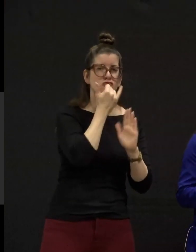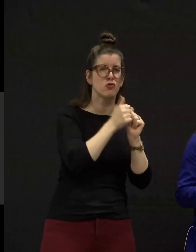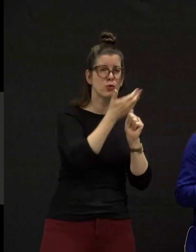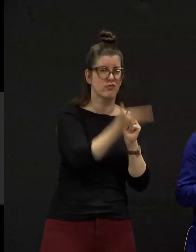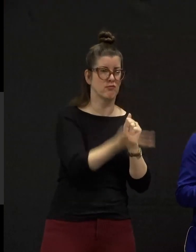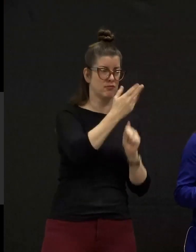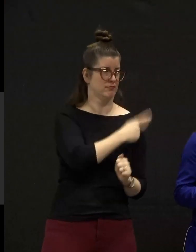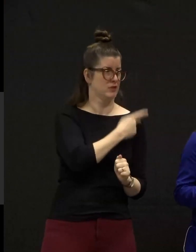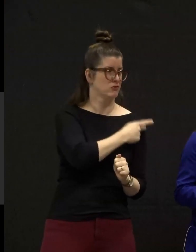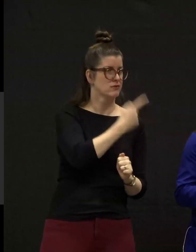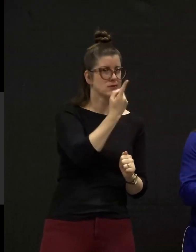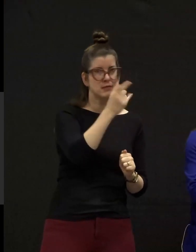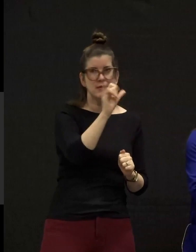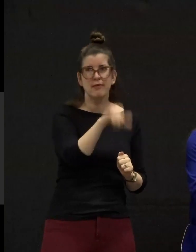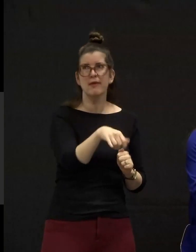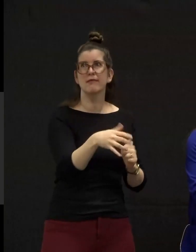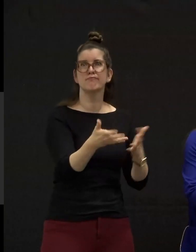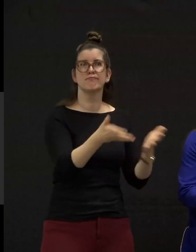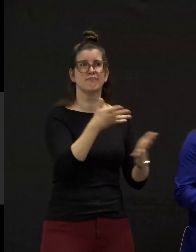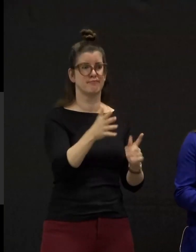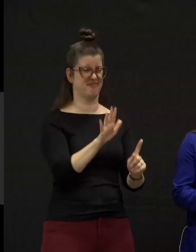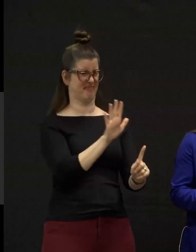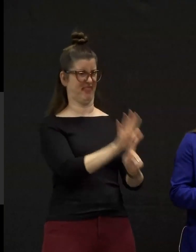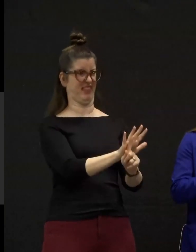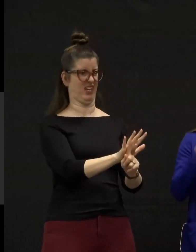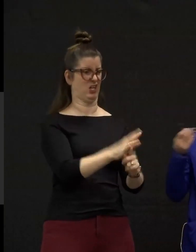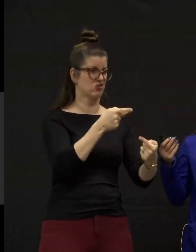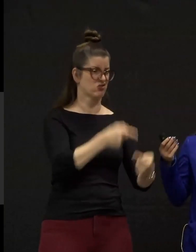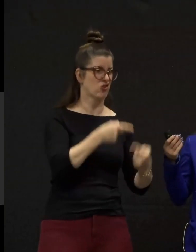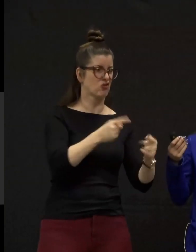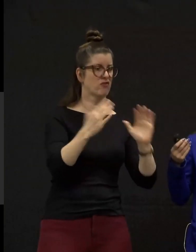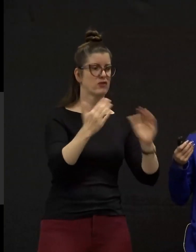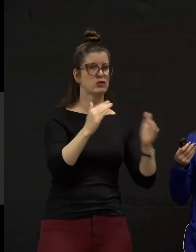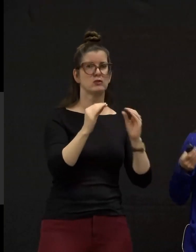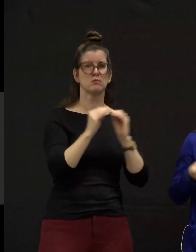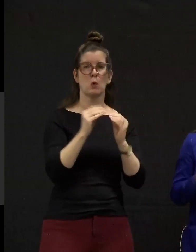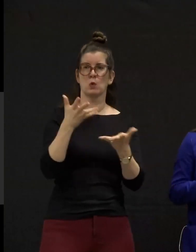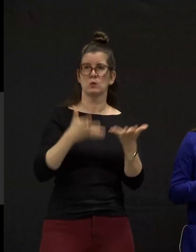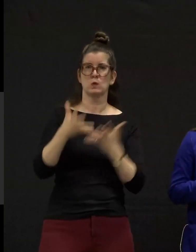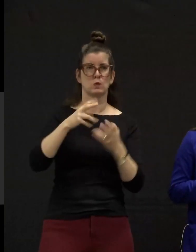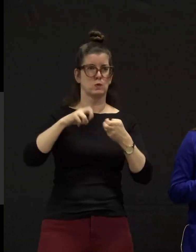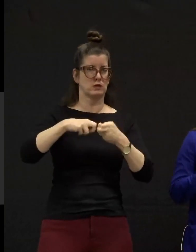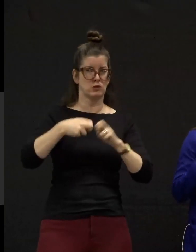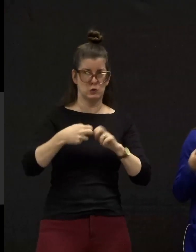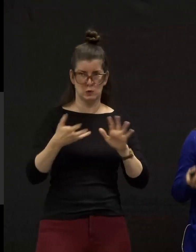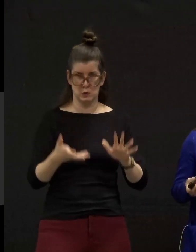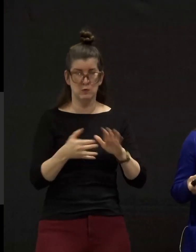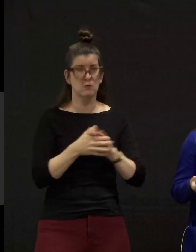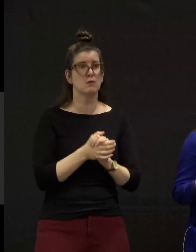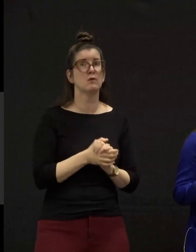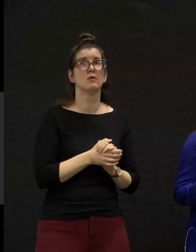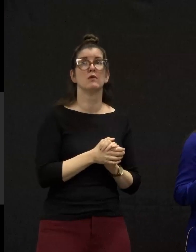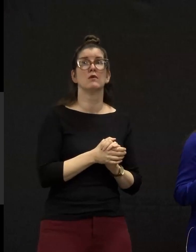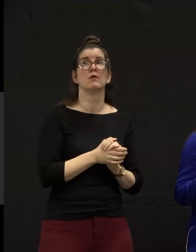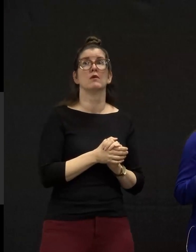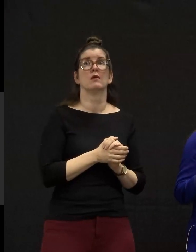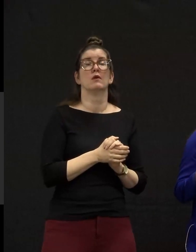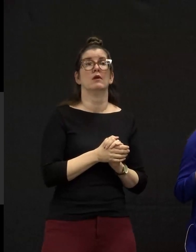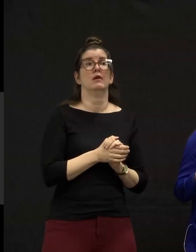something that it's their struggle versus a more social issue. This type of therapeutic assessment model,